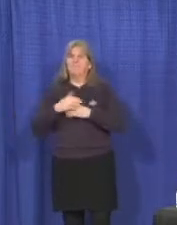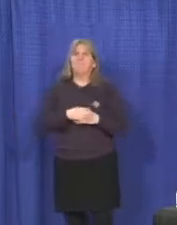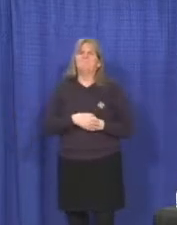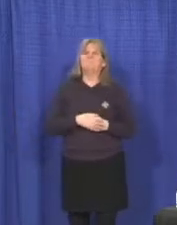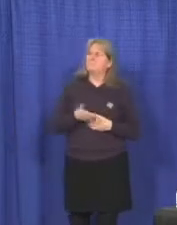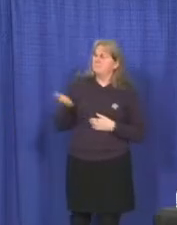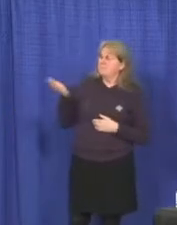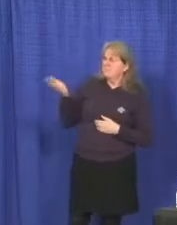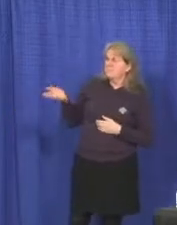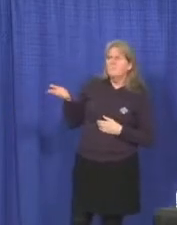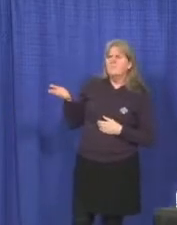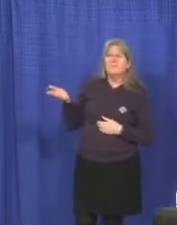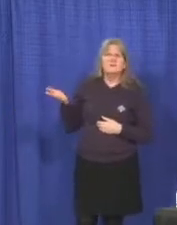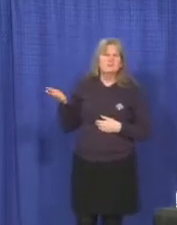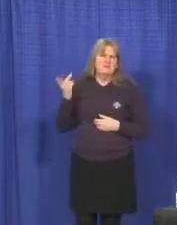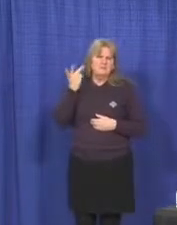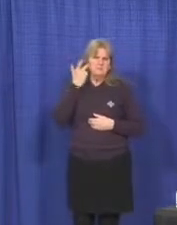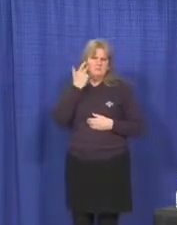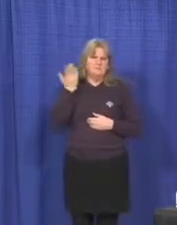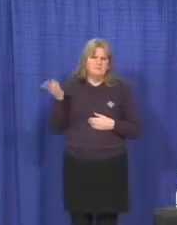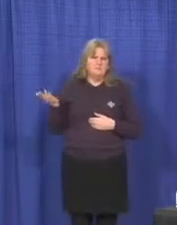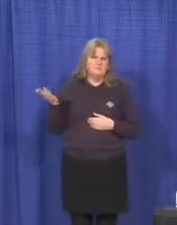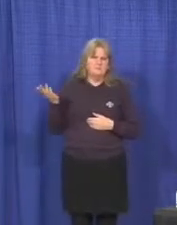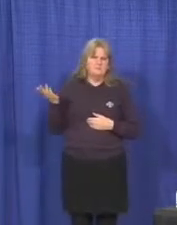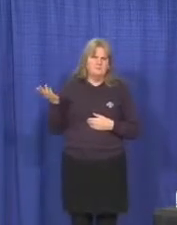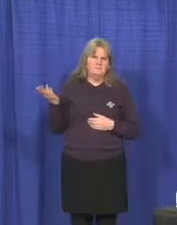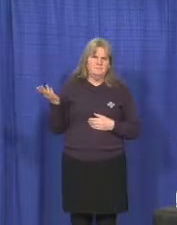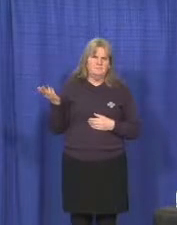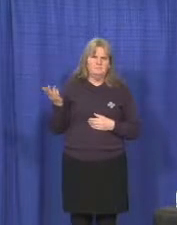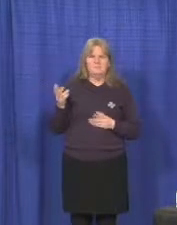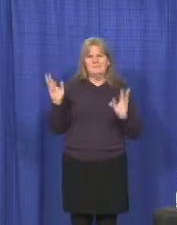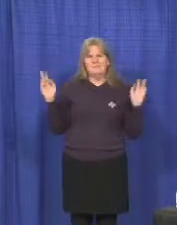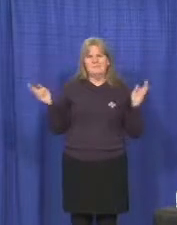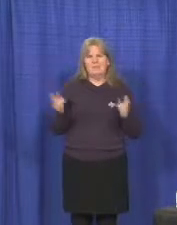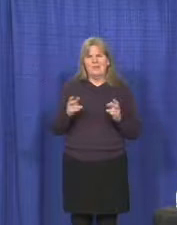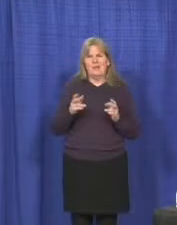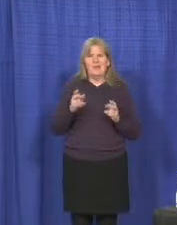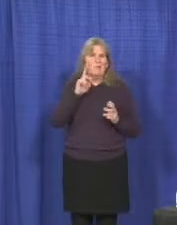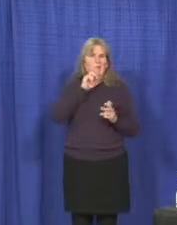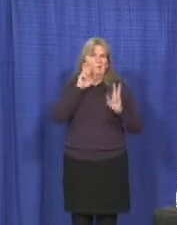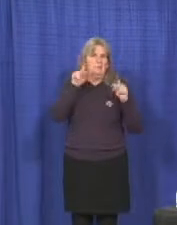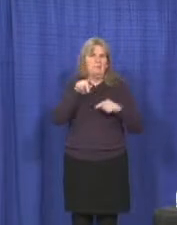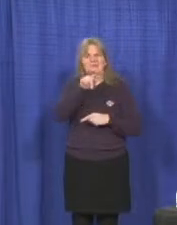On the slides you see the visual of Tim and let's say he took a